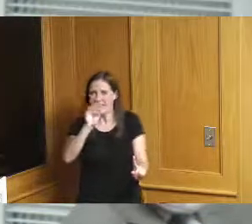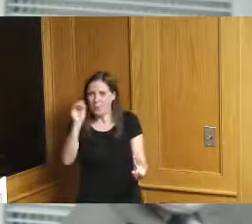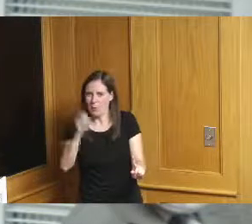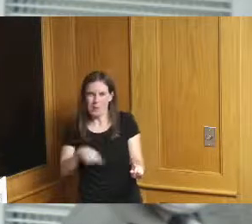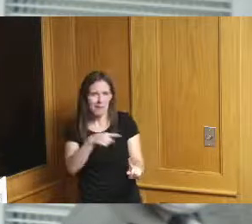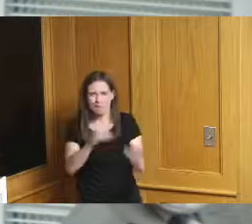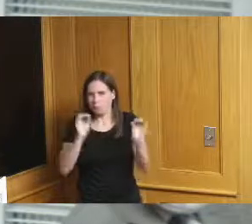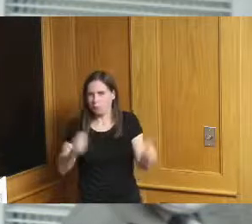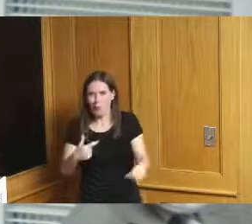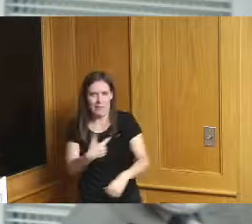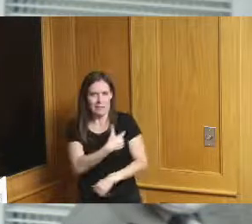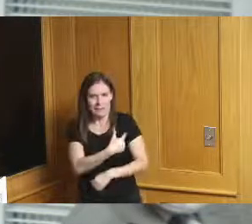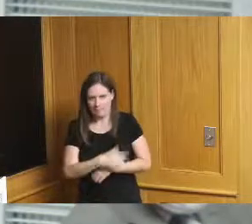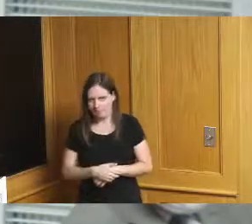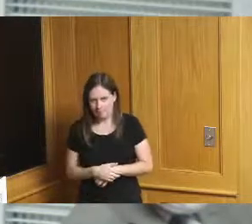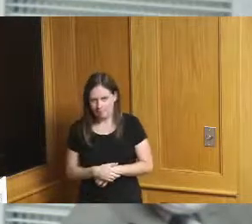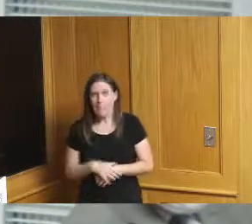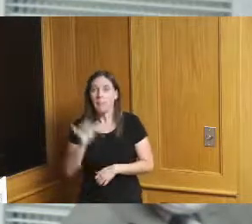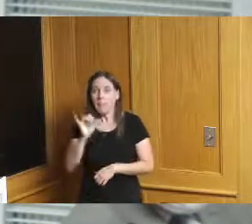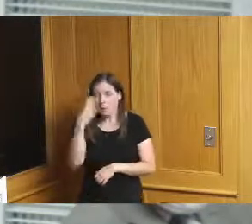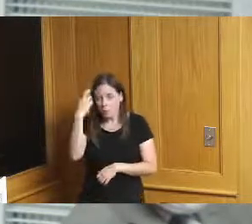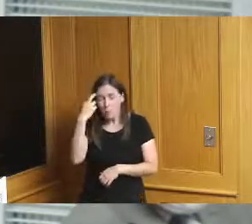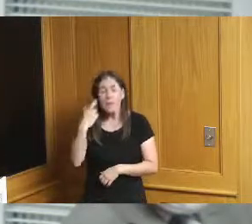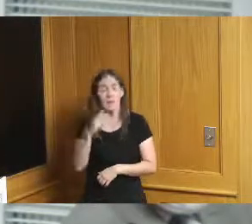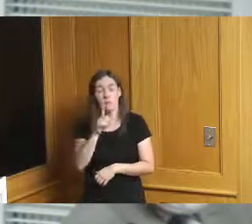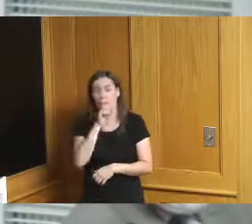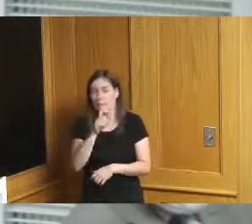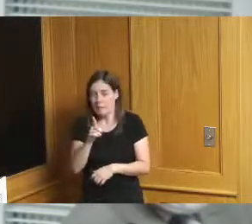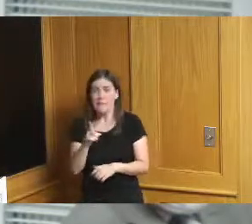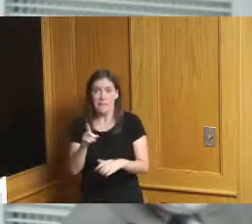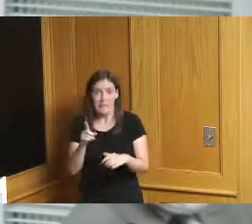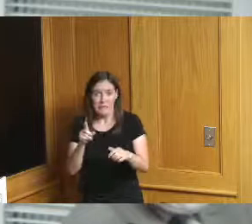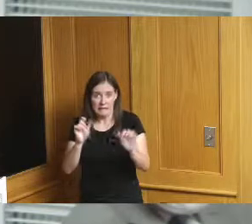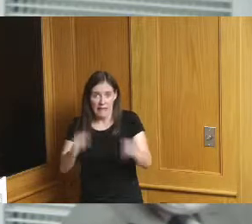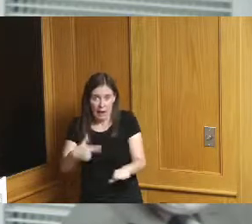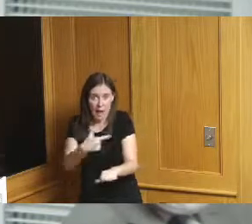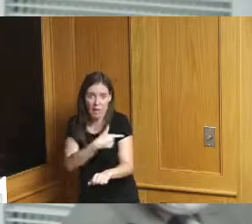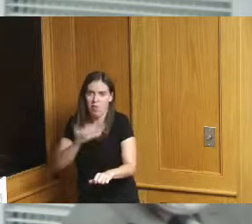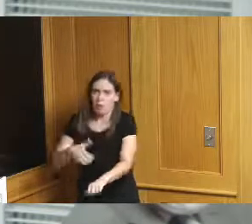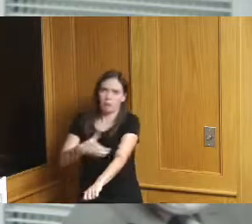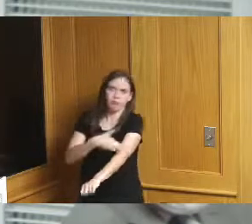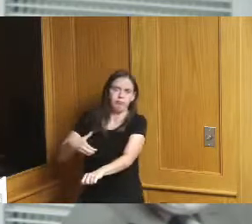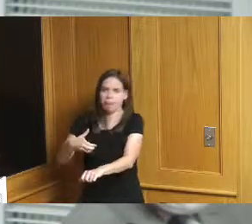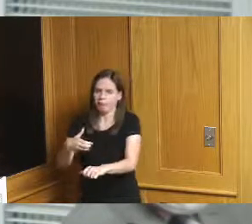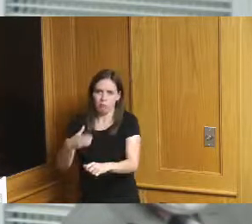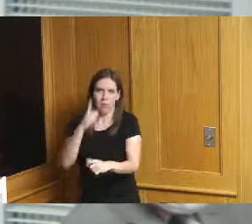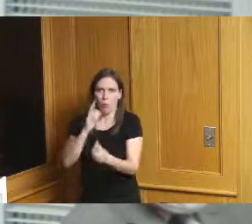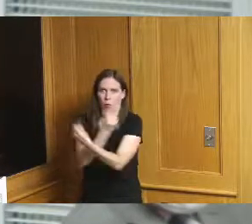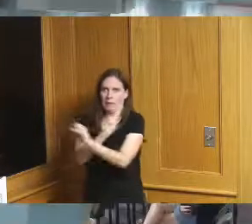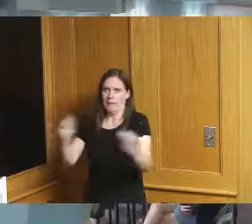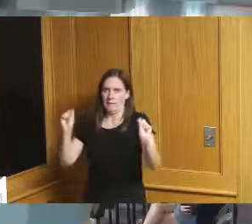the treatment that we have available to us really truly is thank you thank you thank you thank you